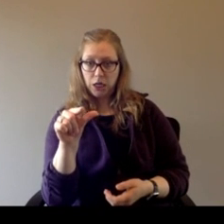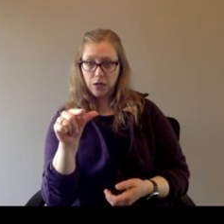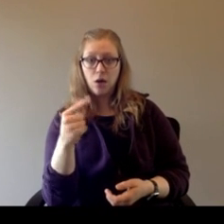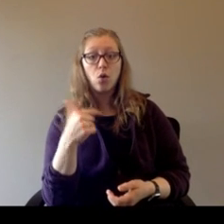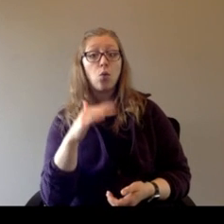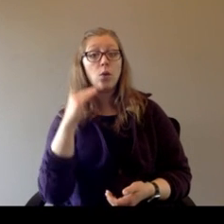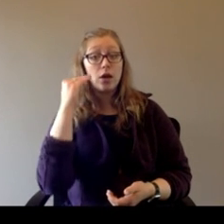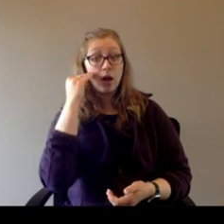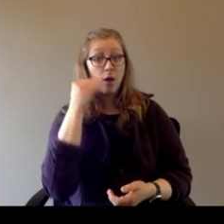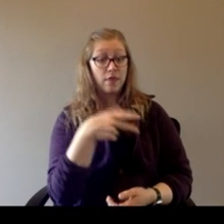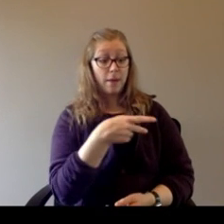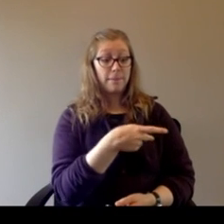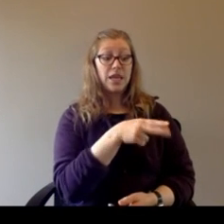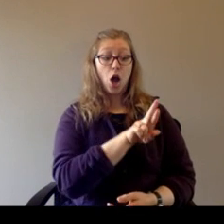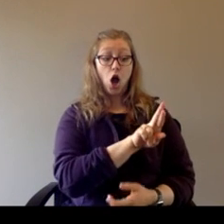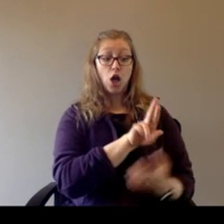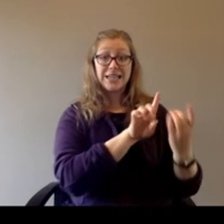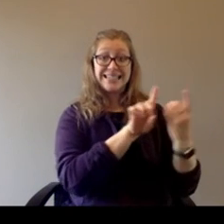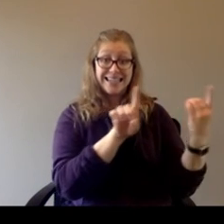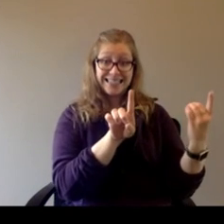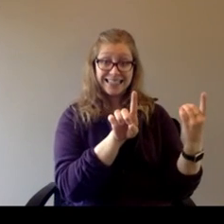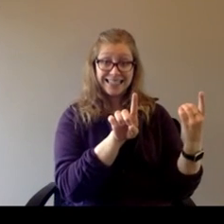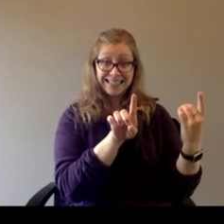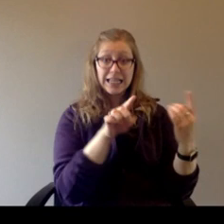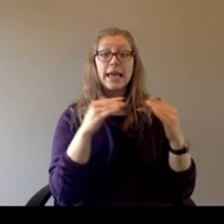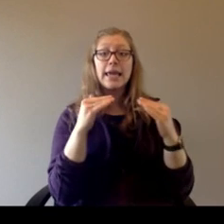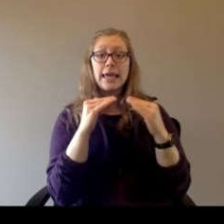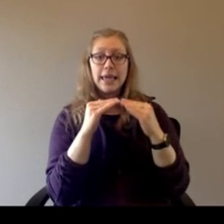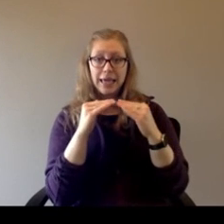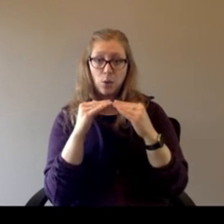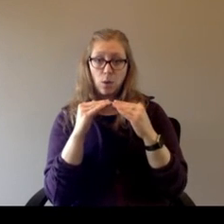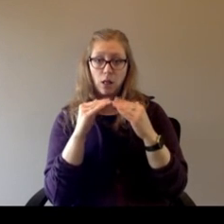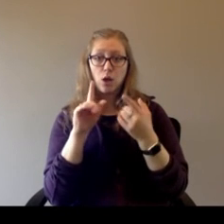is equal to MR. That's the definition of a midpoint.